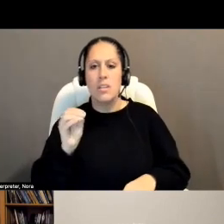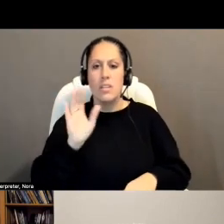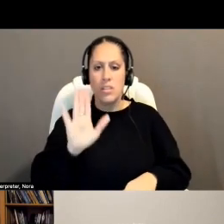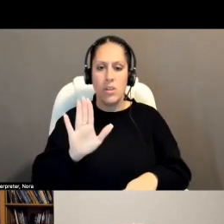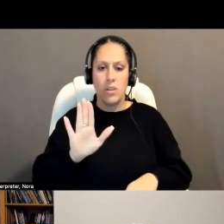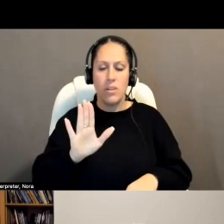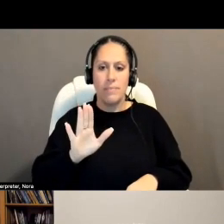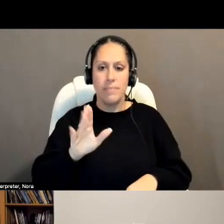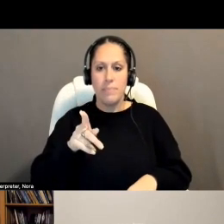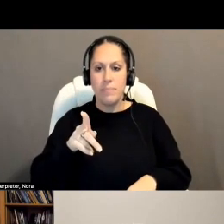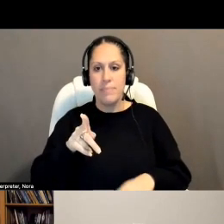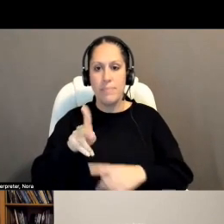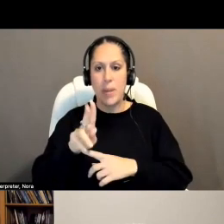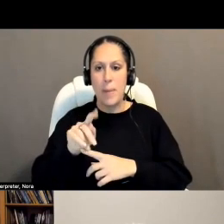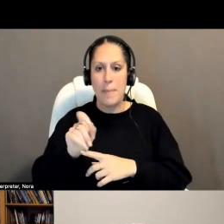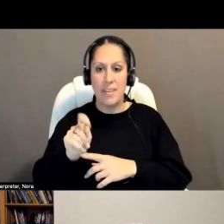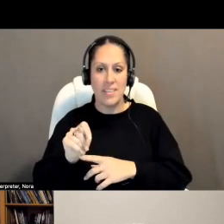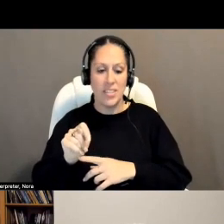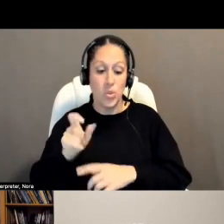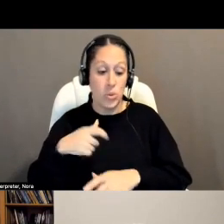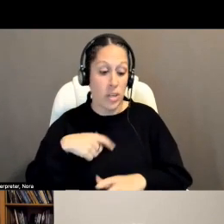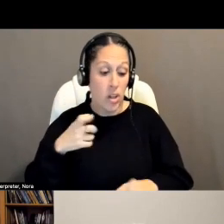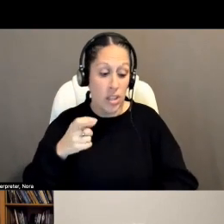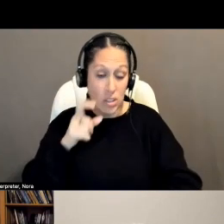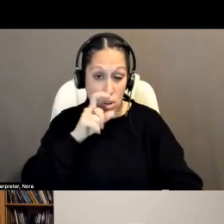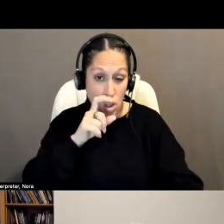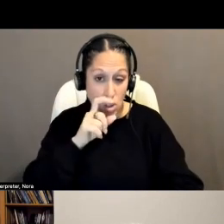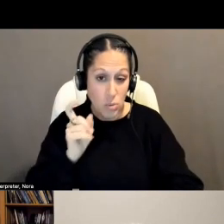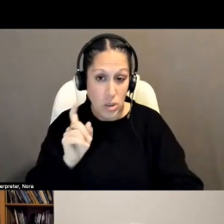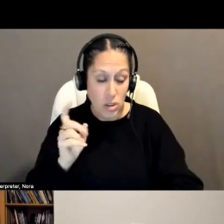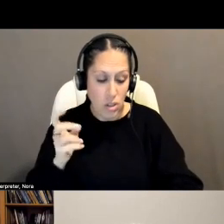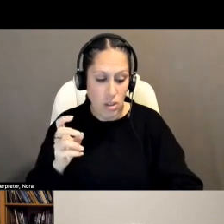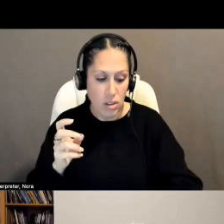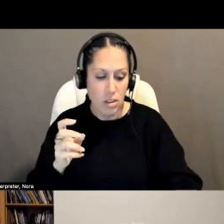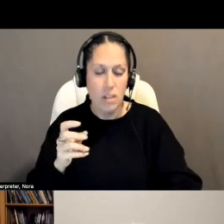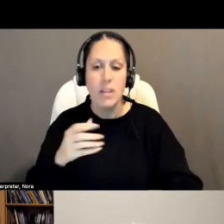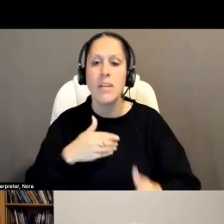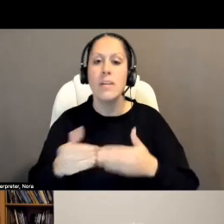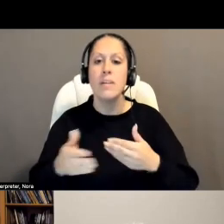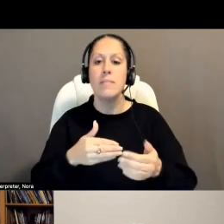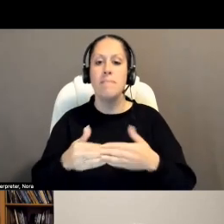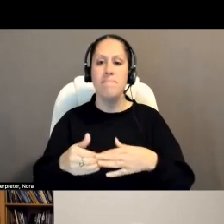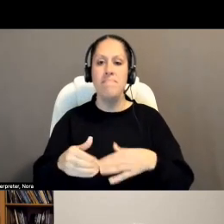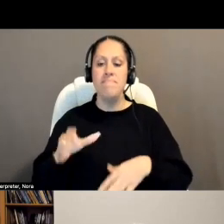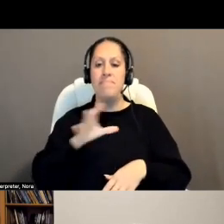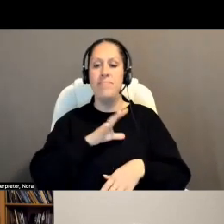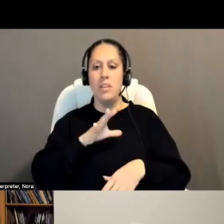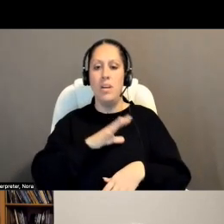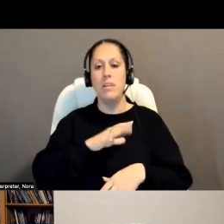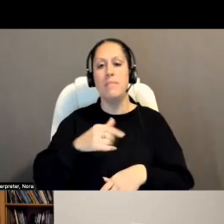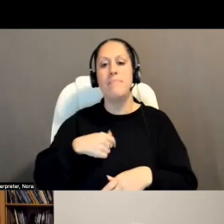if I can call them puppets-- or should I call them dolls? Um, either one is fine. I think, like, I make things that I consider